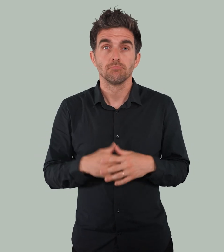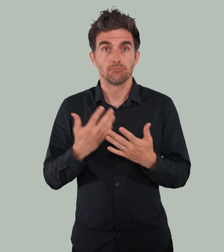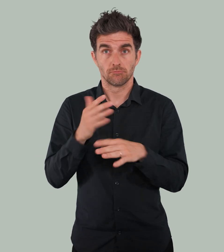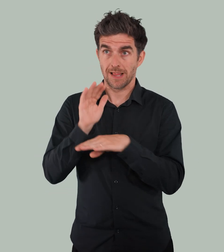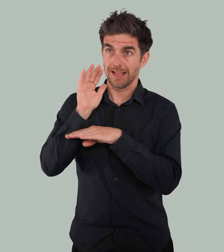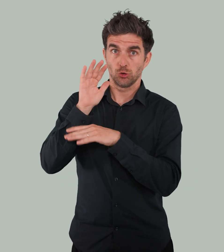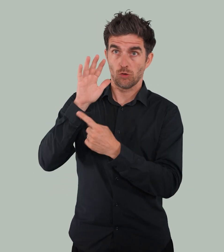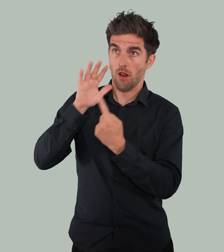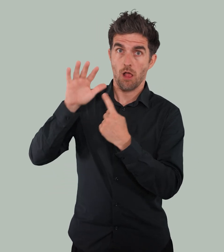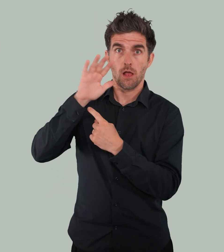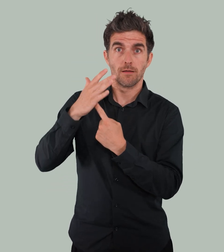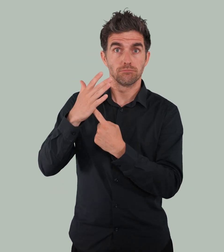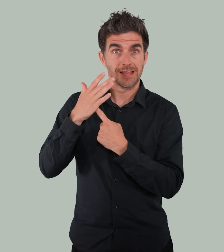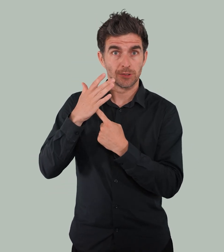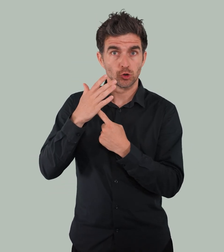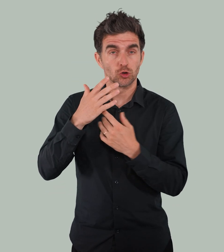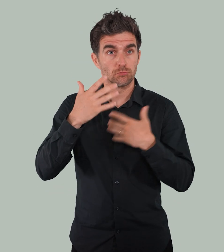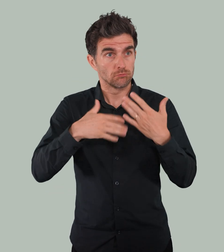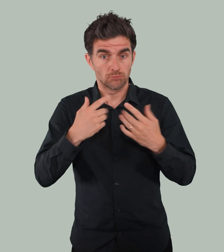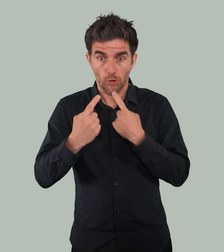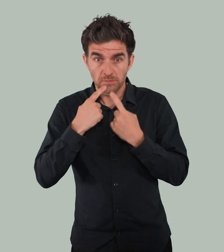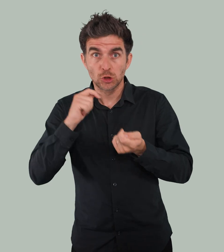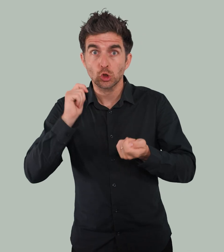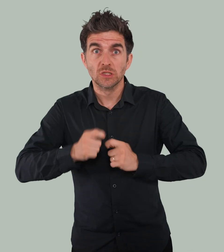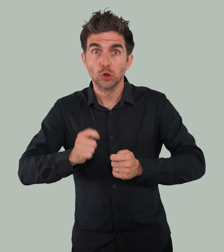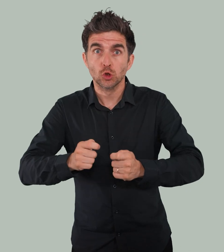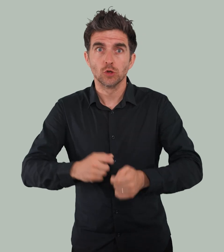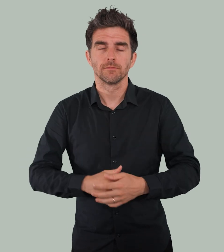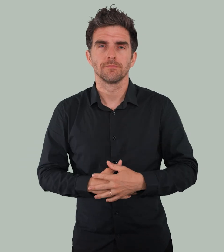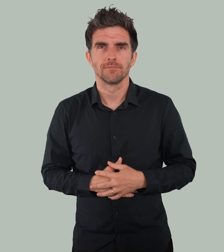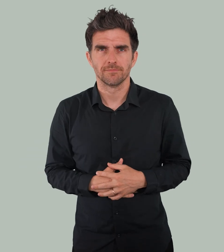External pressures and changing context